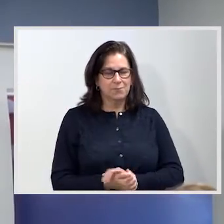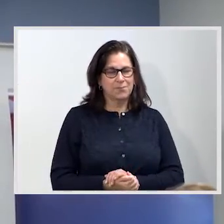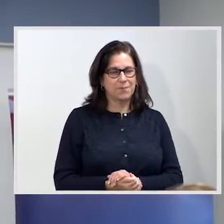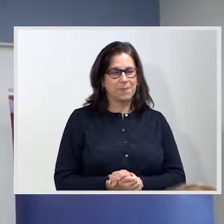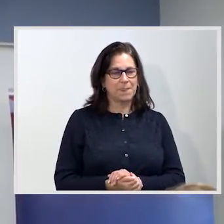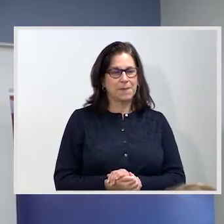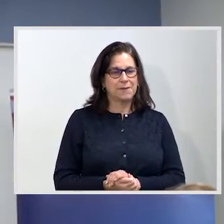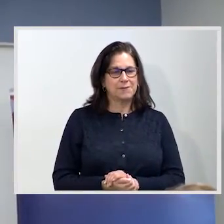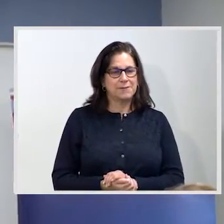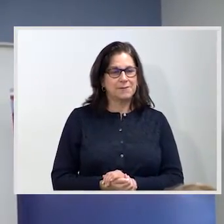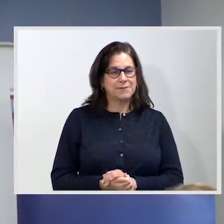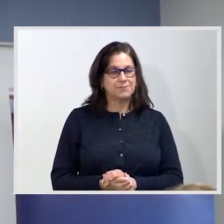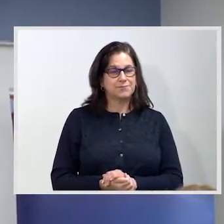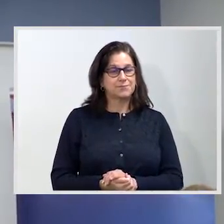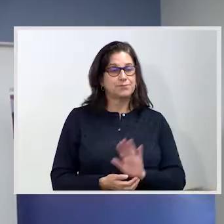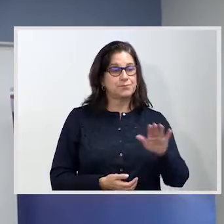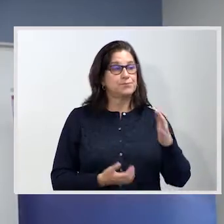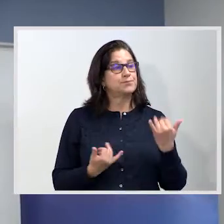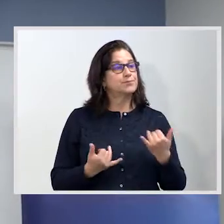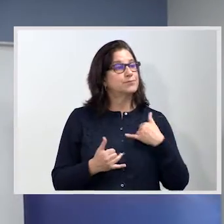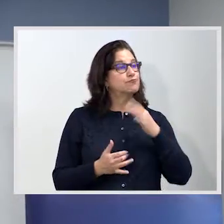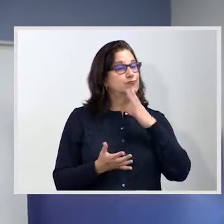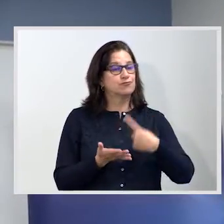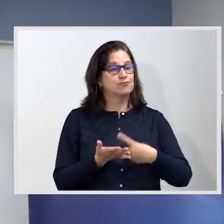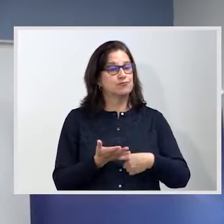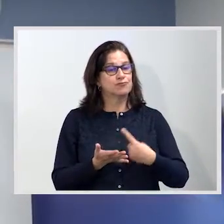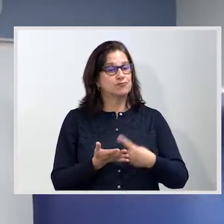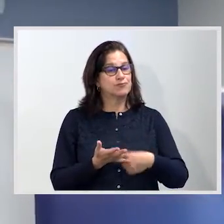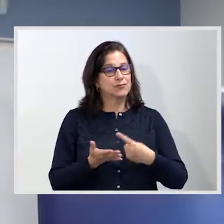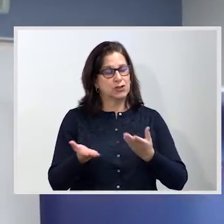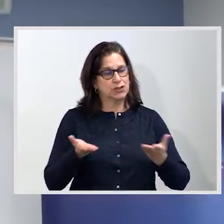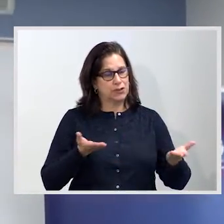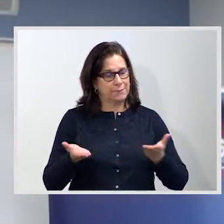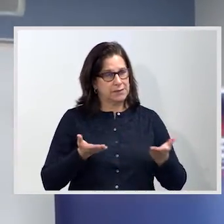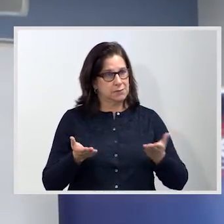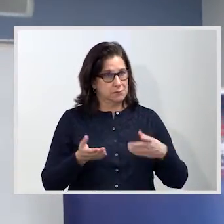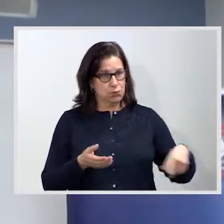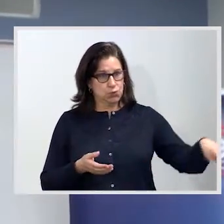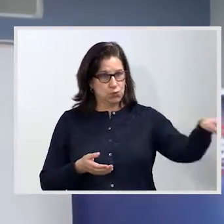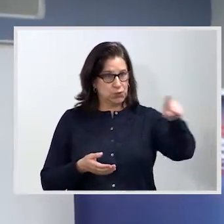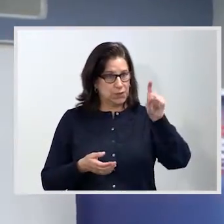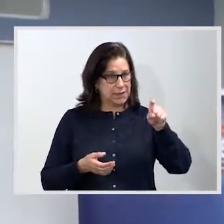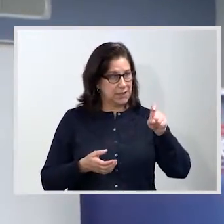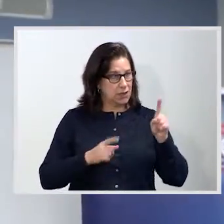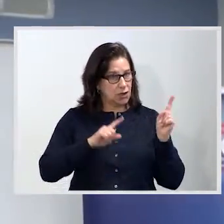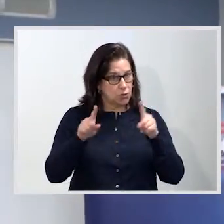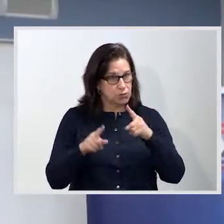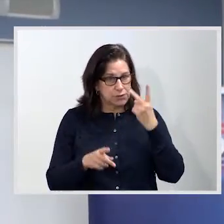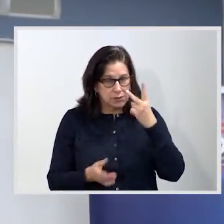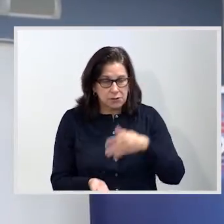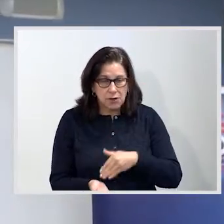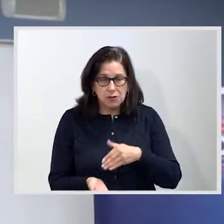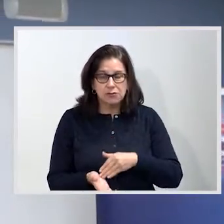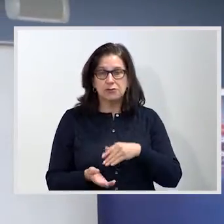THESE SERVICES AND EVERYBODY WANTS TO GO TO THE DOCTOR AND EVERYBODY WANTS TO HAVE GREAT EDUCATION AND ALL THAT GOOD STUFF, BUT IT COSTS MONEY.